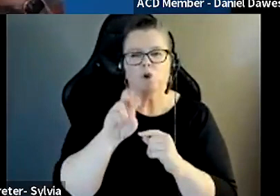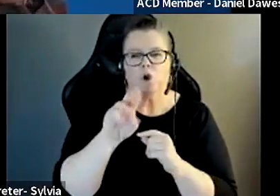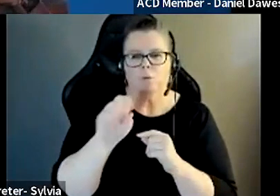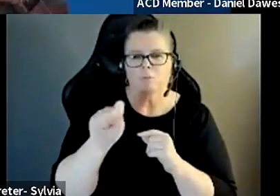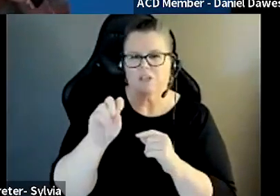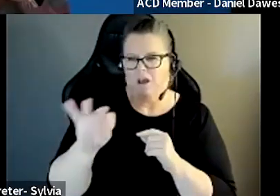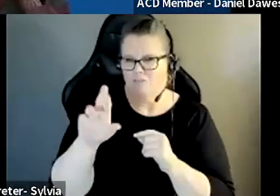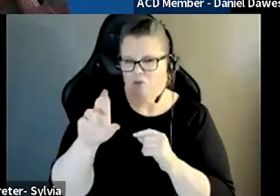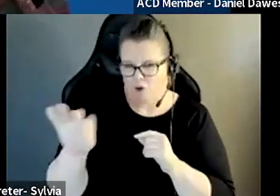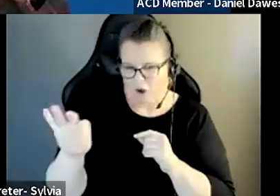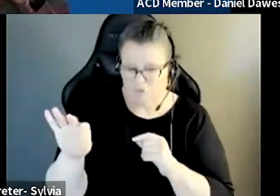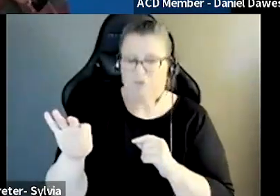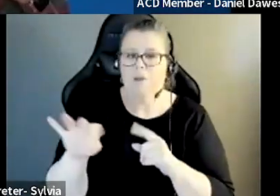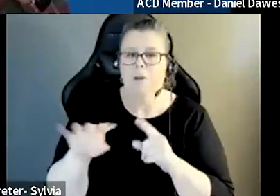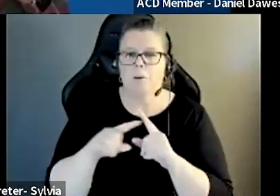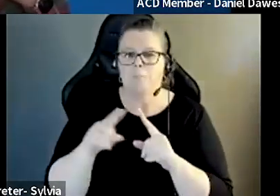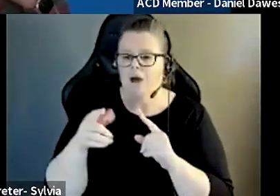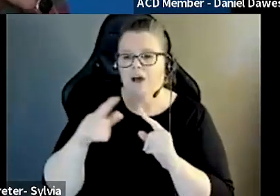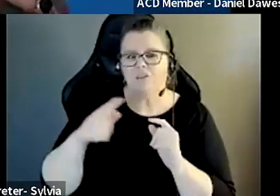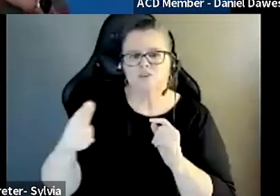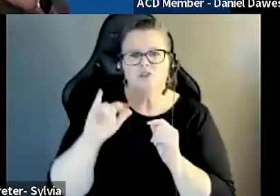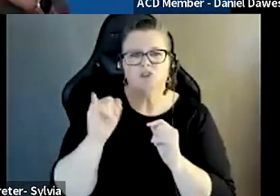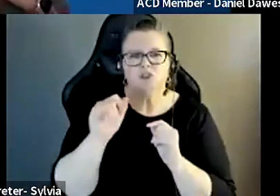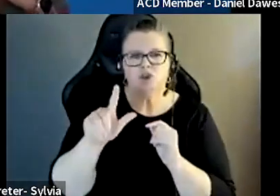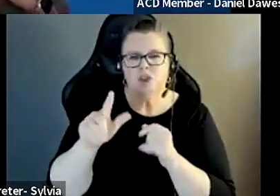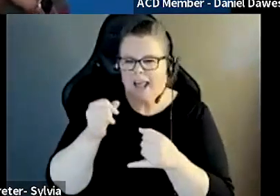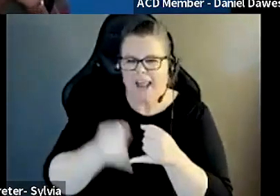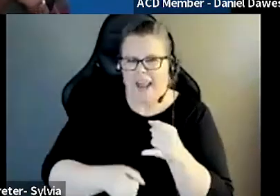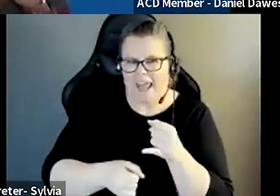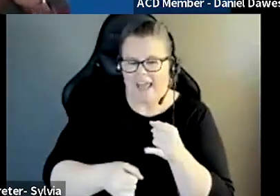But Jill, last question for Dan. Just very quickly. Thank you Dan.